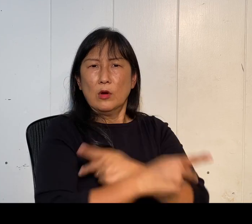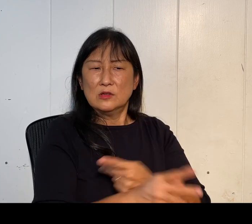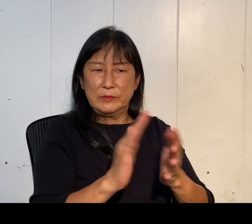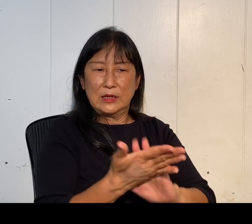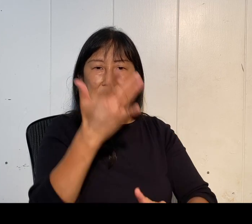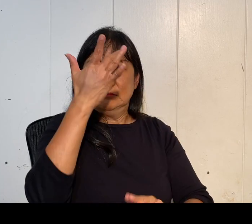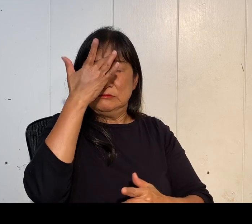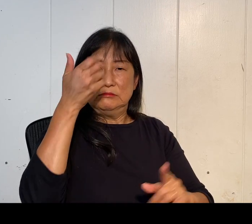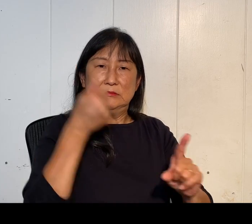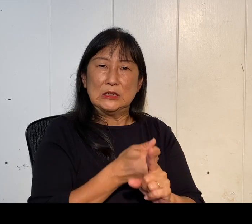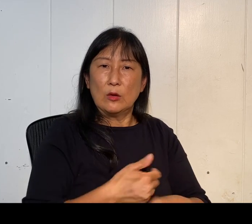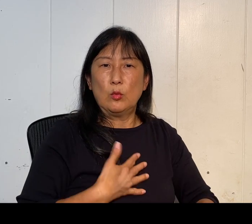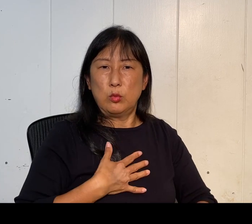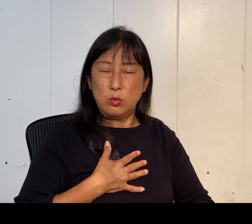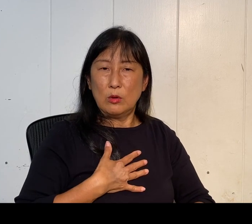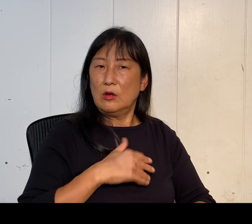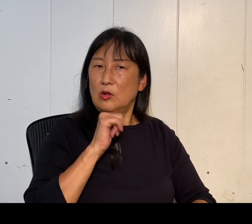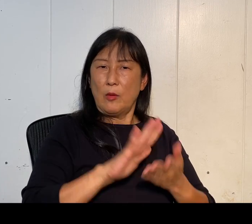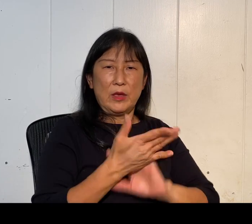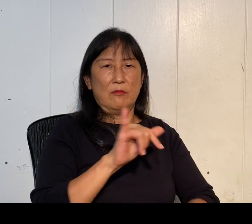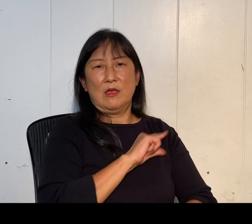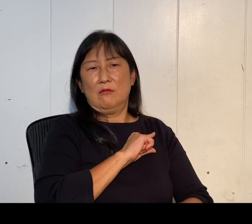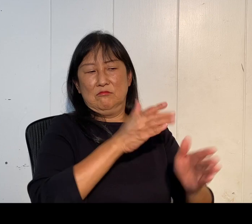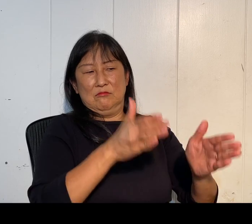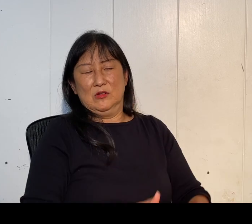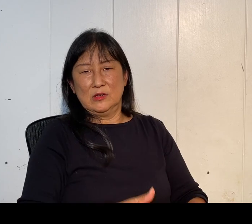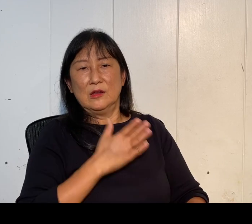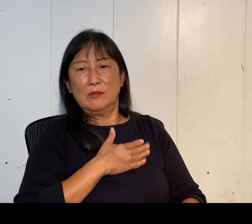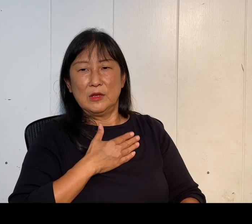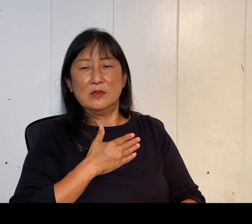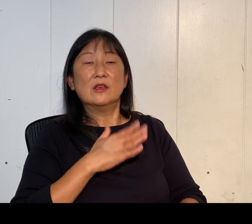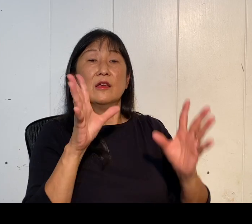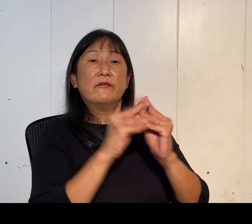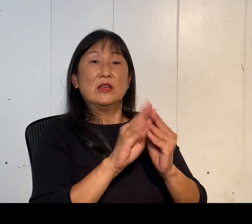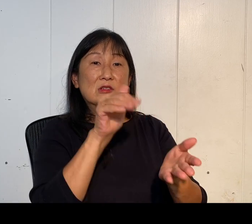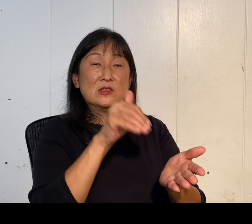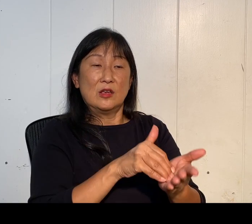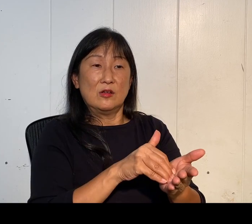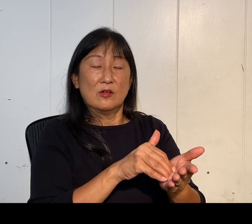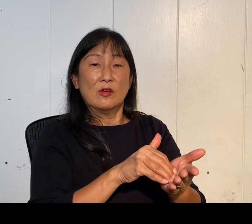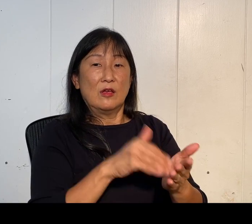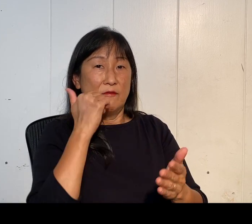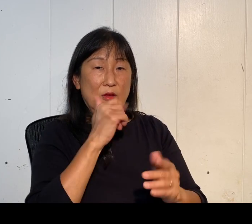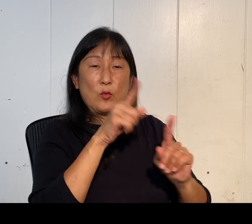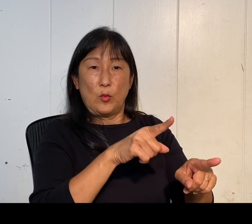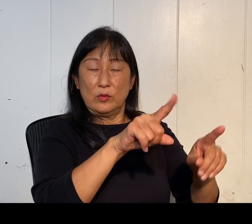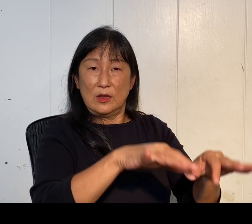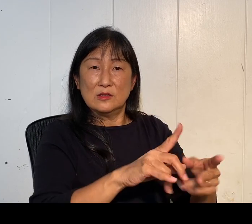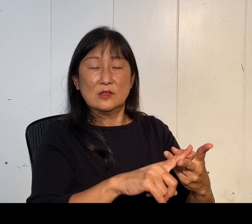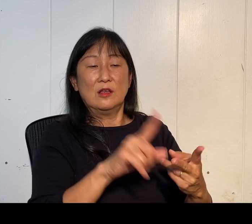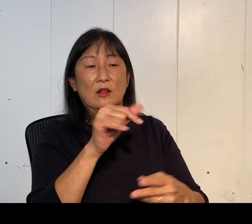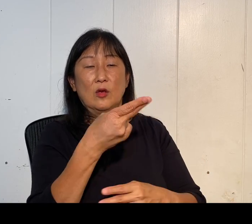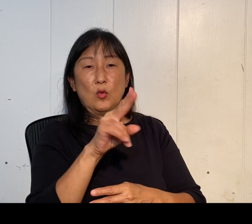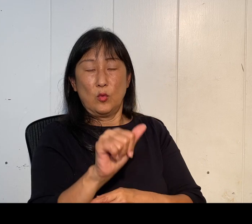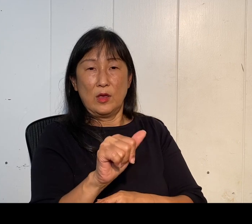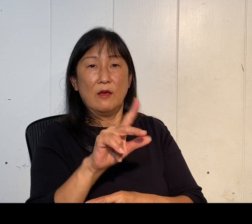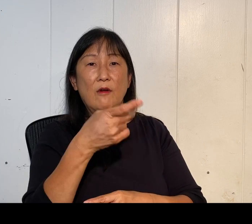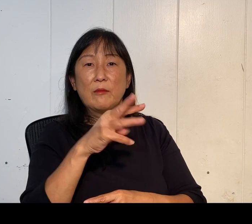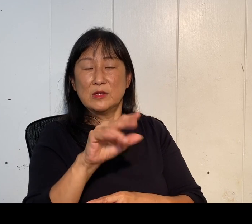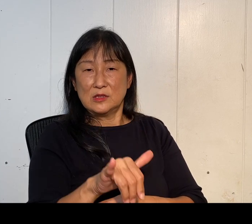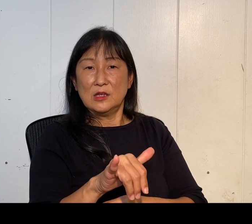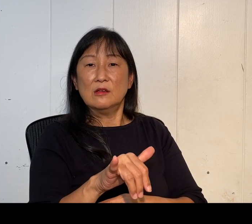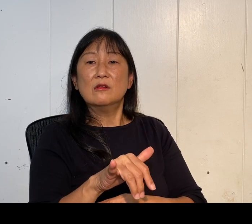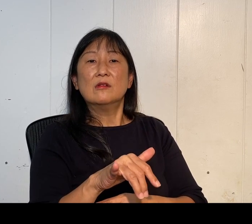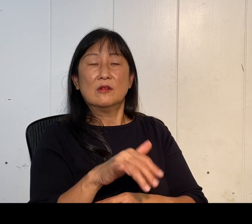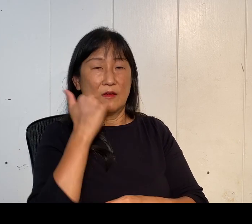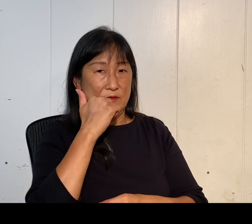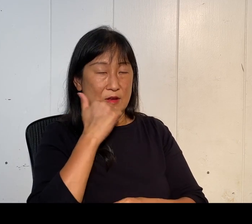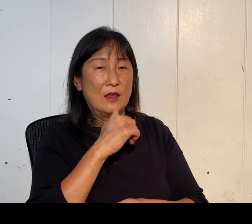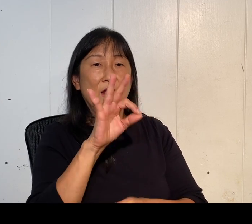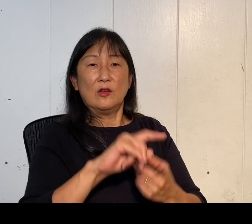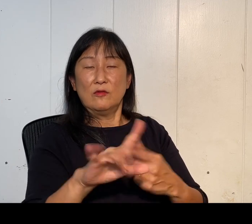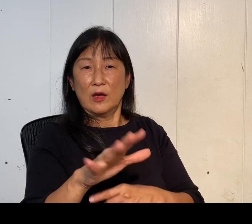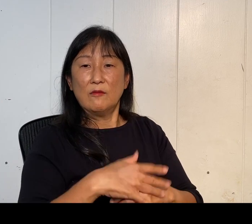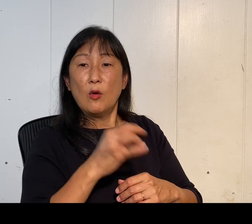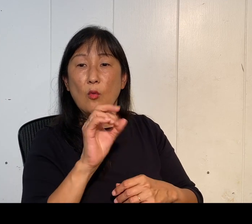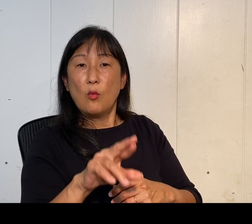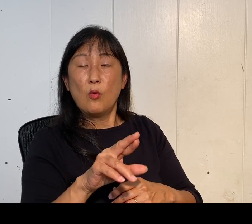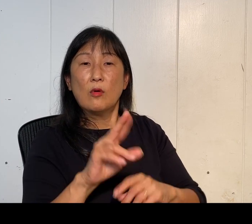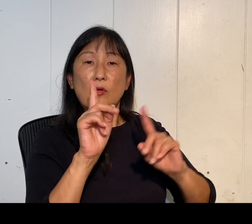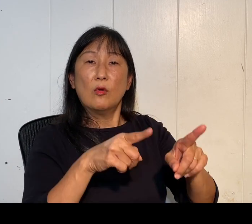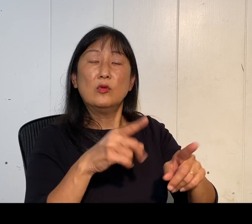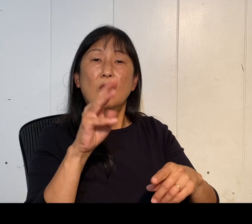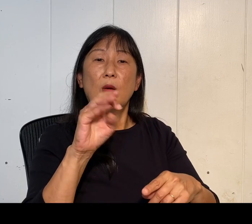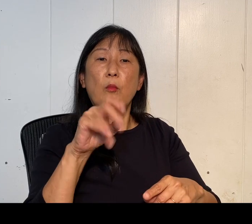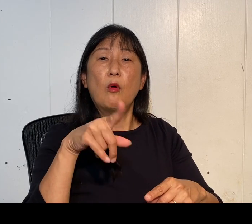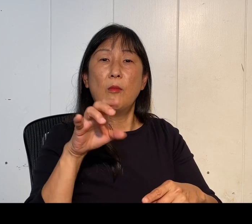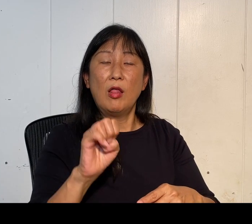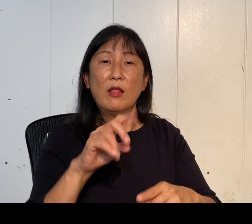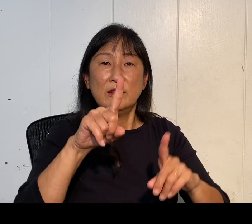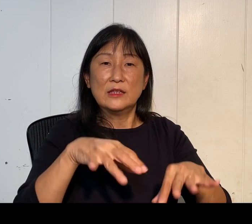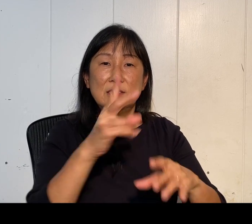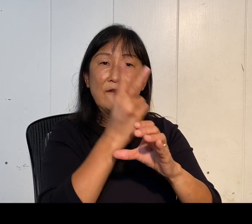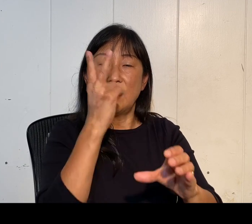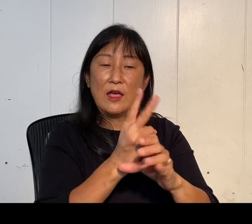For a free test, walk-in to the Convention Hall weekdays from 8:30 to 3:30. Lihue Pharmacy is open for free tests seven days a week from 9 to 5. Or come to our mobile testing van in Kekaha